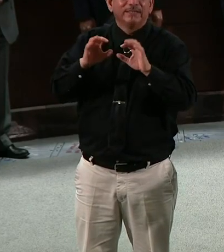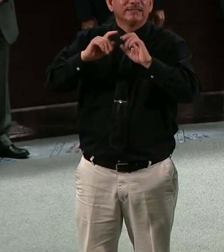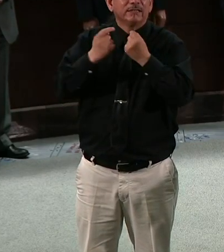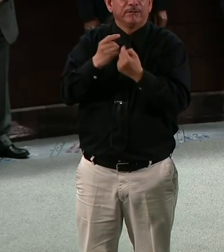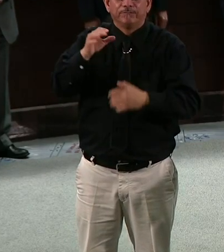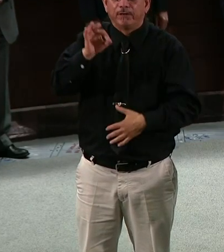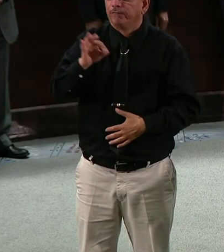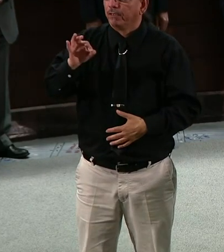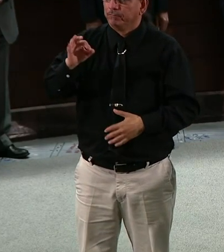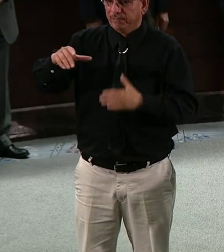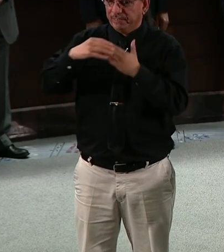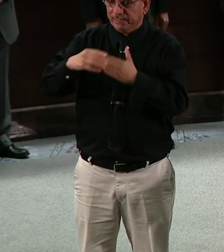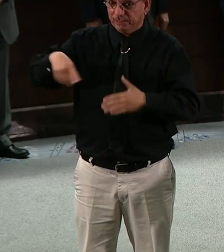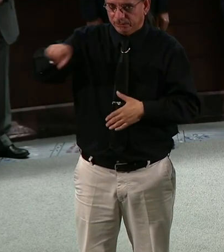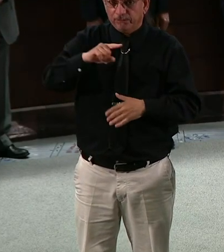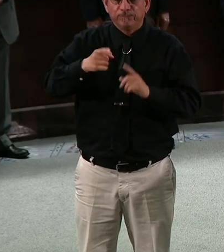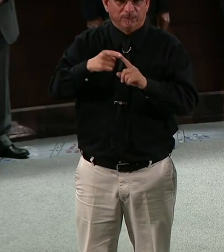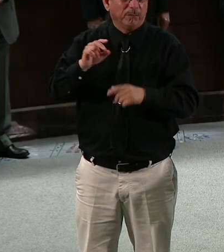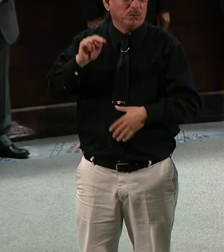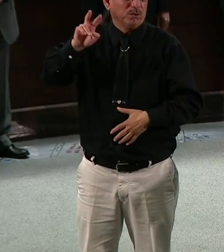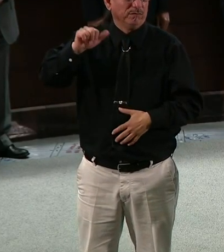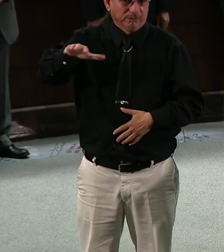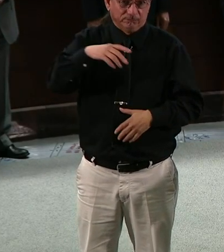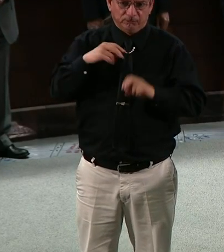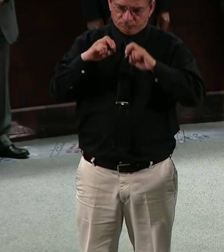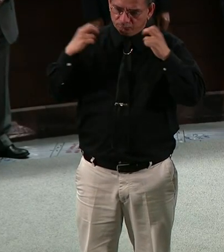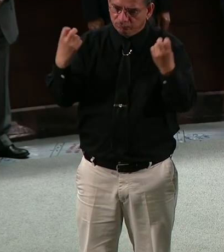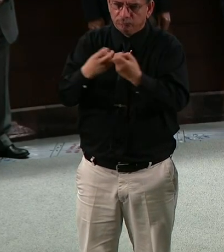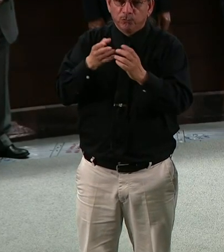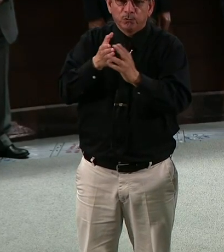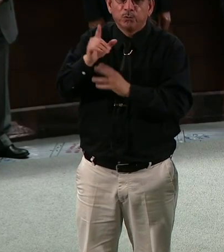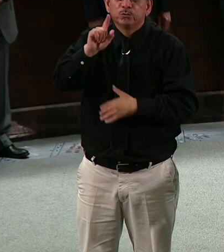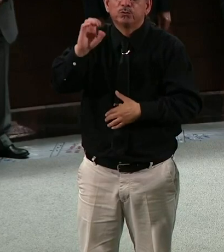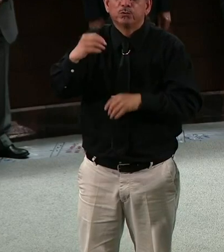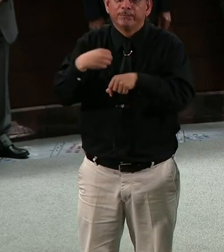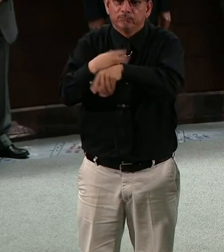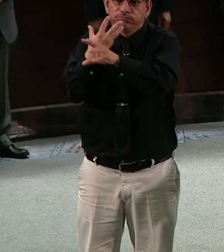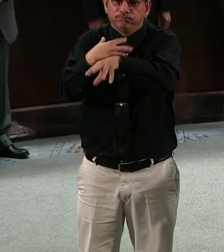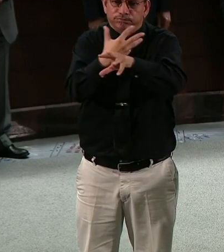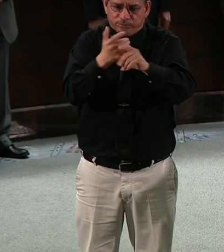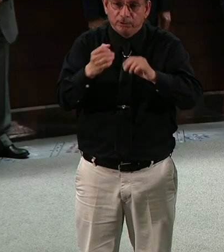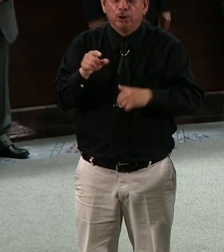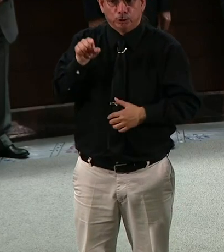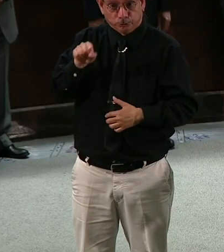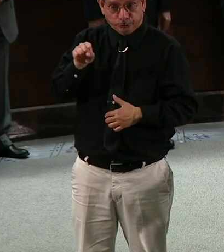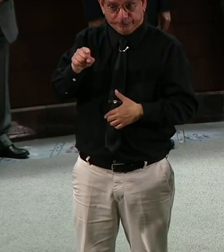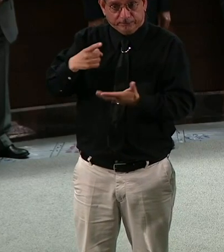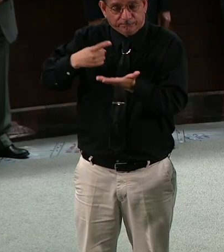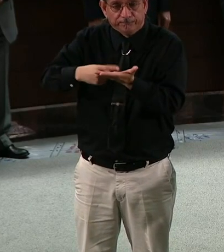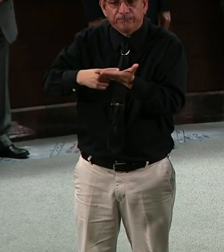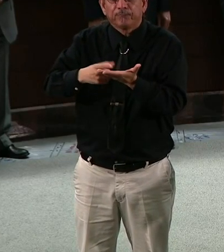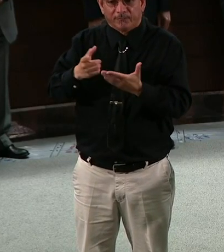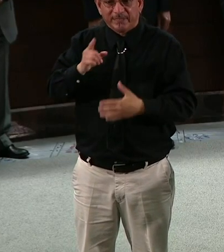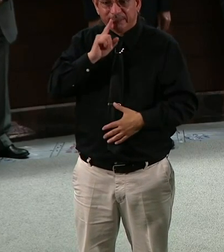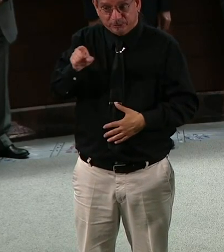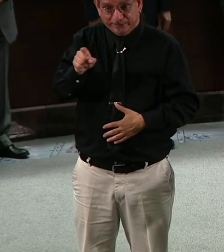THAT'S THE THAT HAS A LOT OF